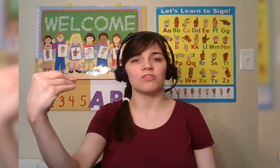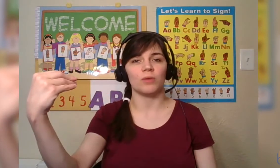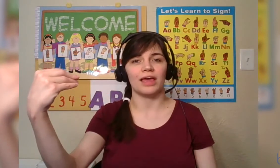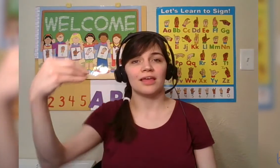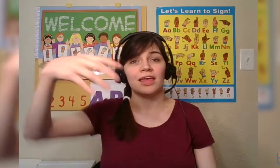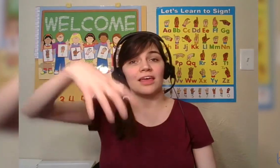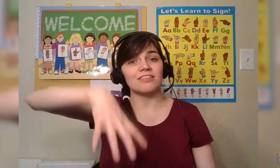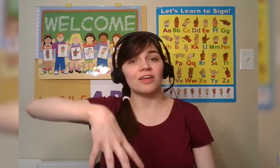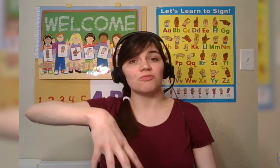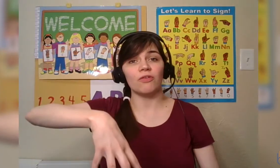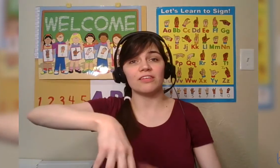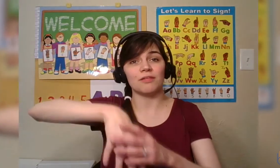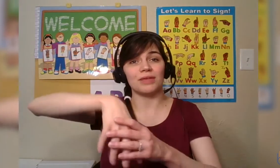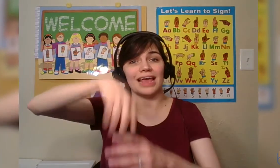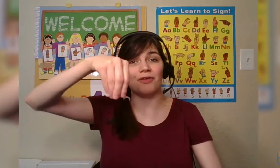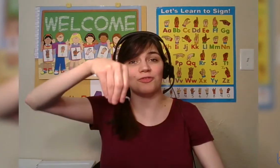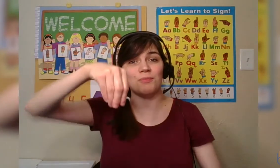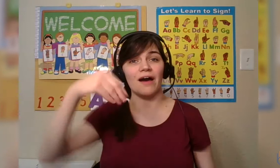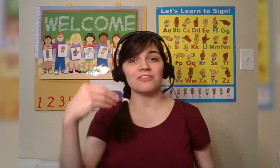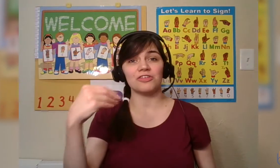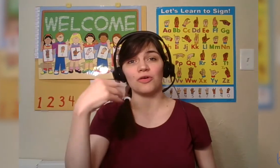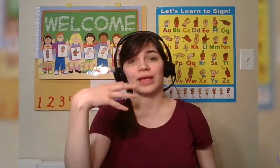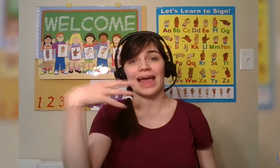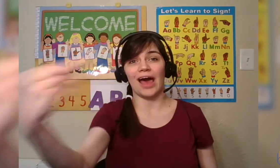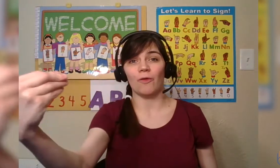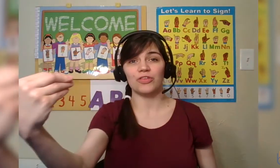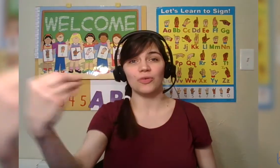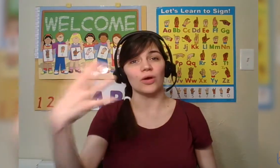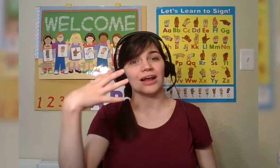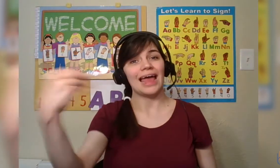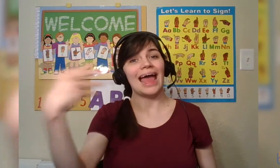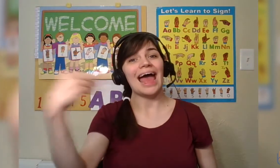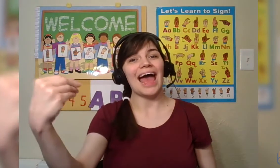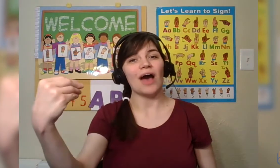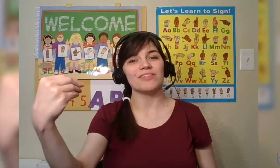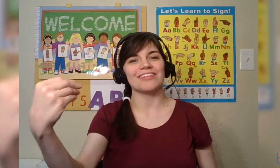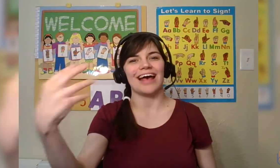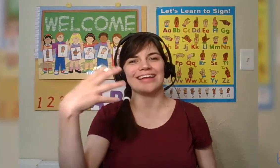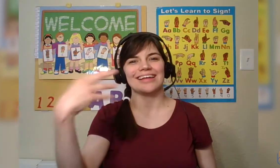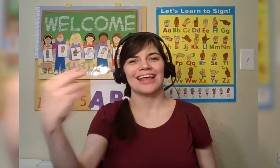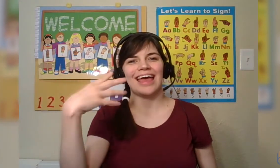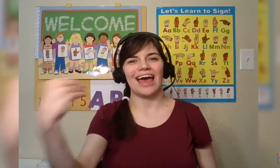way. Instead of pulling something out of a box, you're going out the door. Outside. Outside.